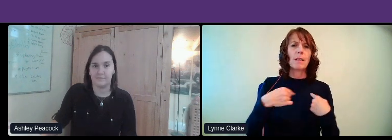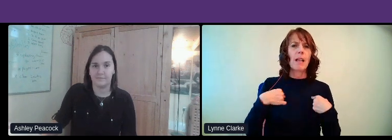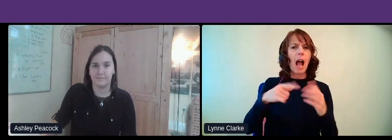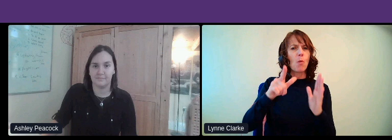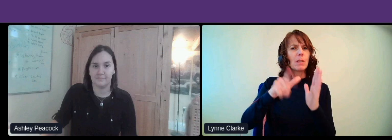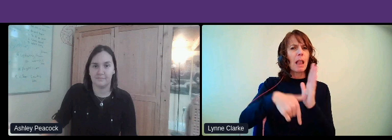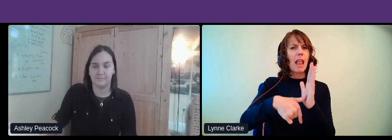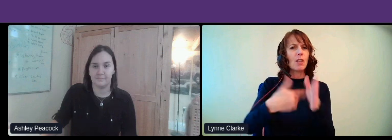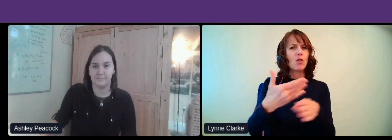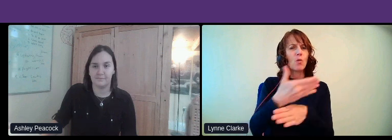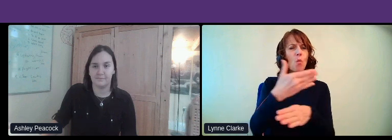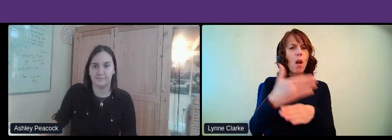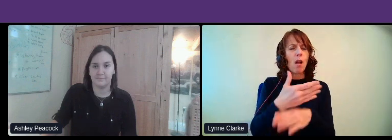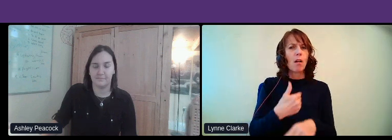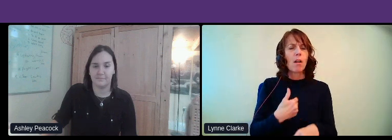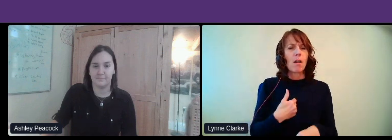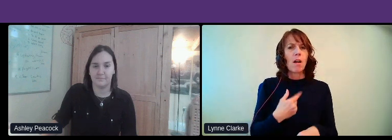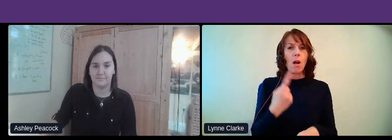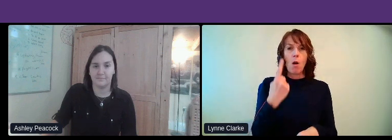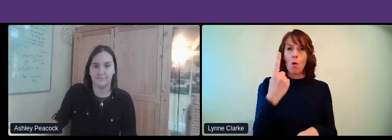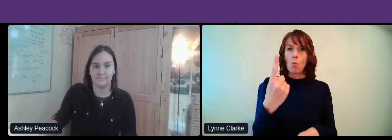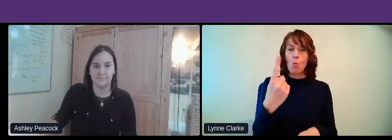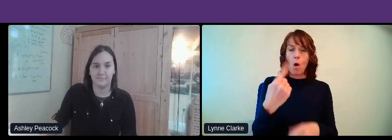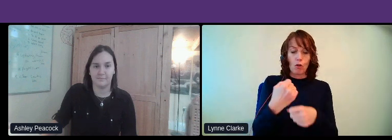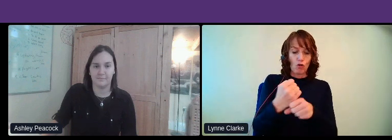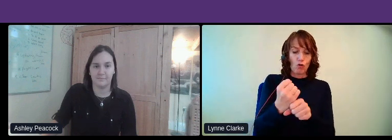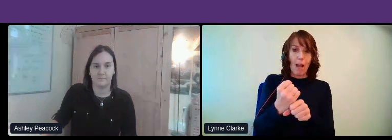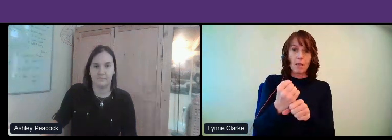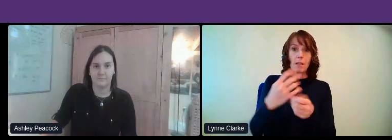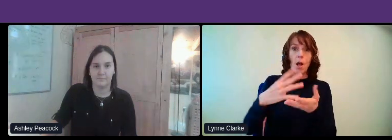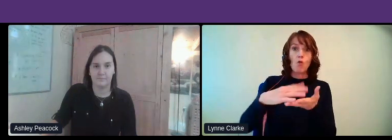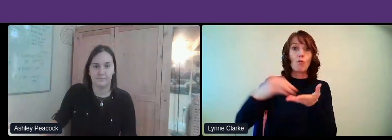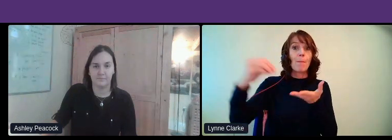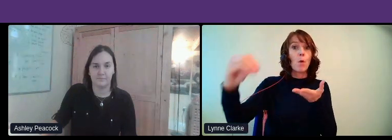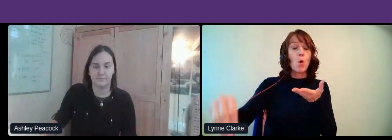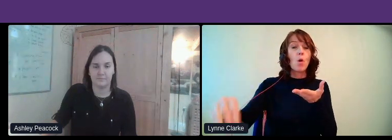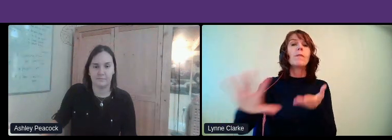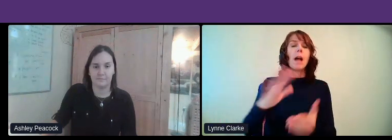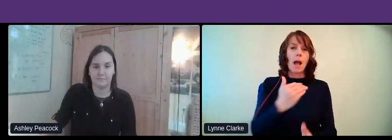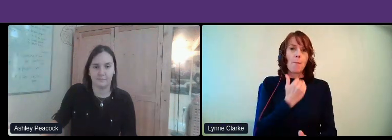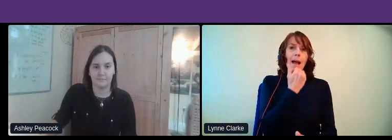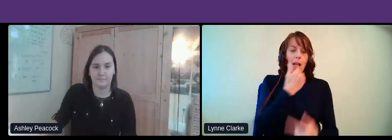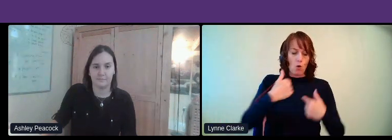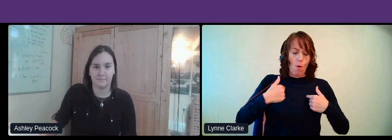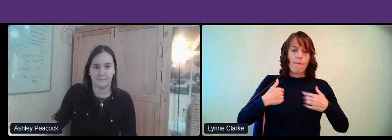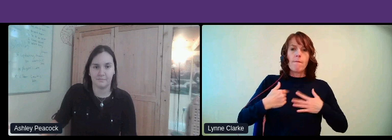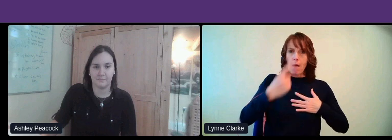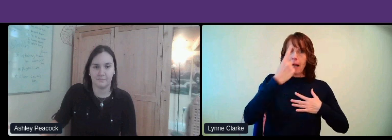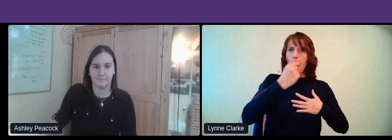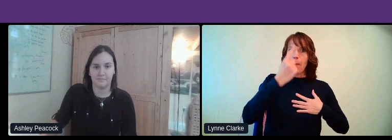and if one stressor had been removed, I may have had enough capacity to increase my energy levels